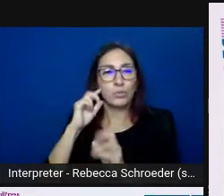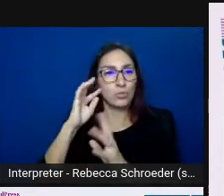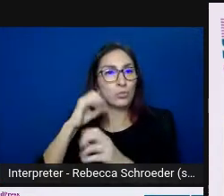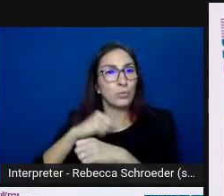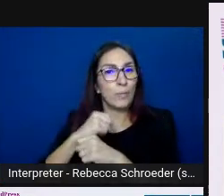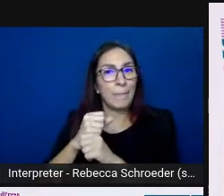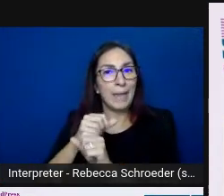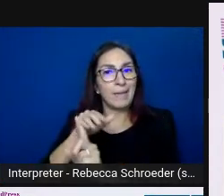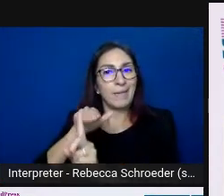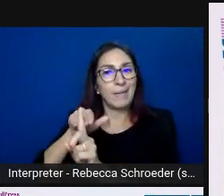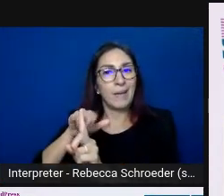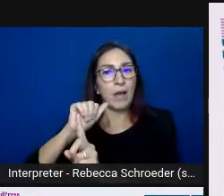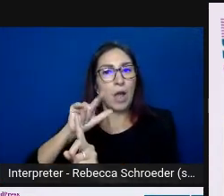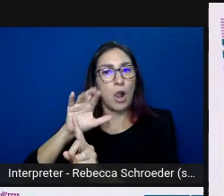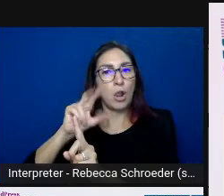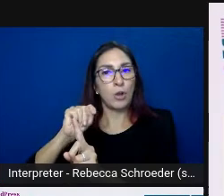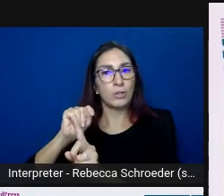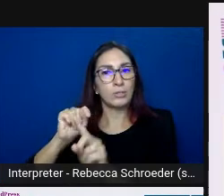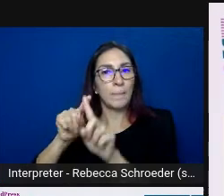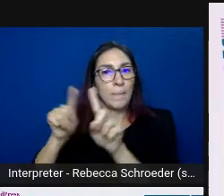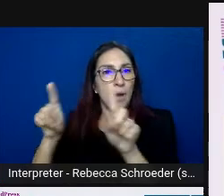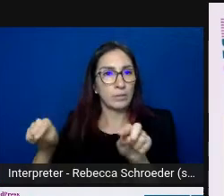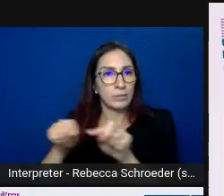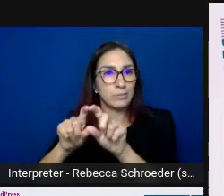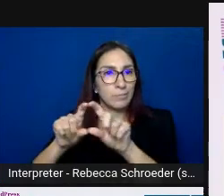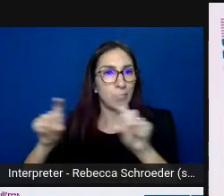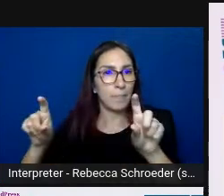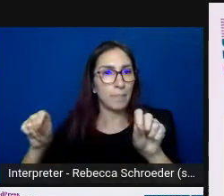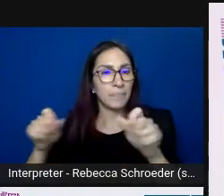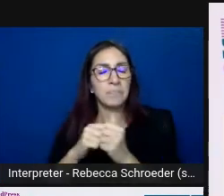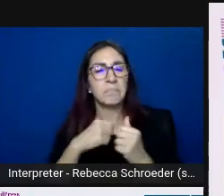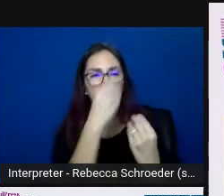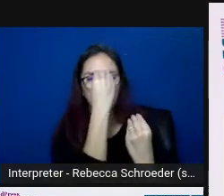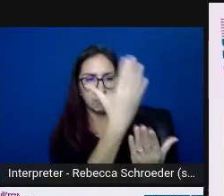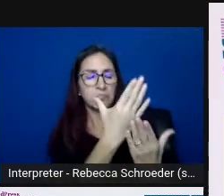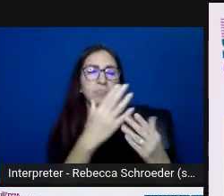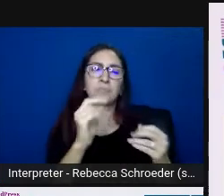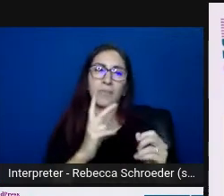I could tell them to do a standard code block and put some code in the editor like this.